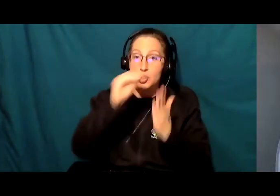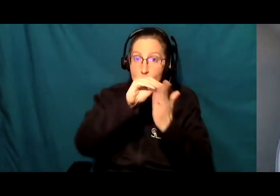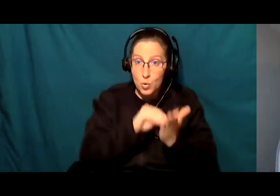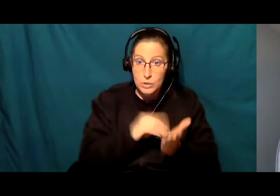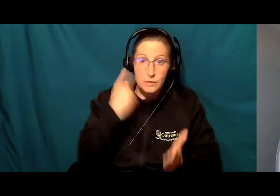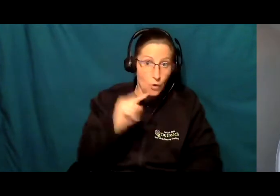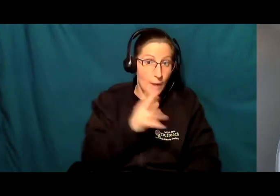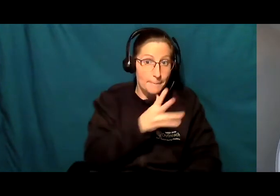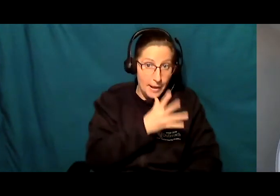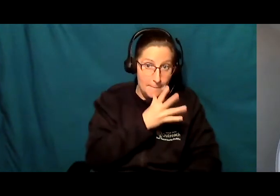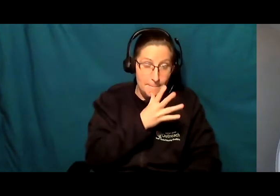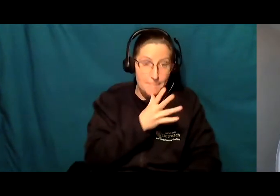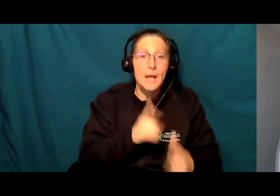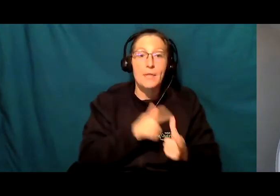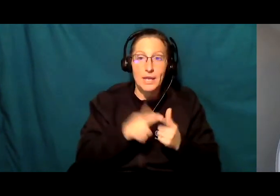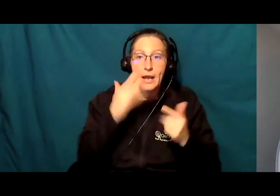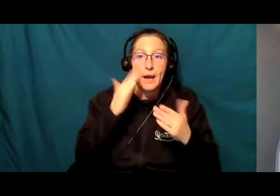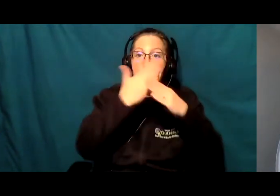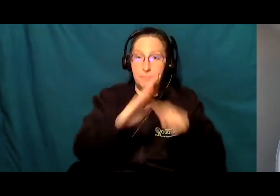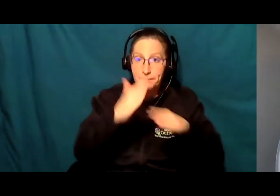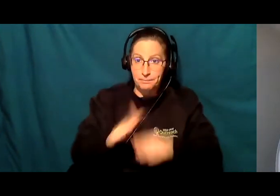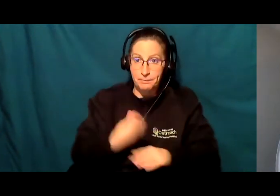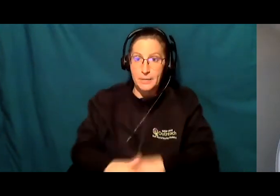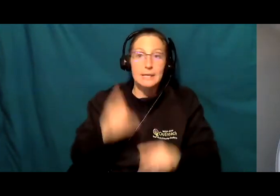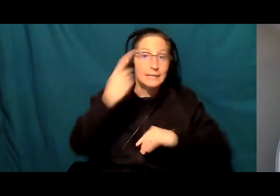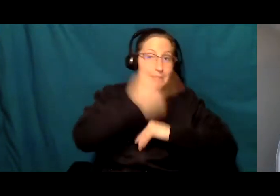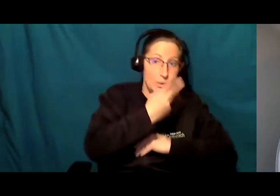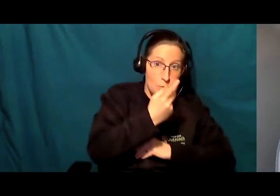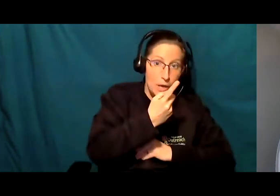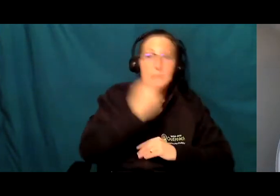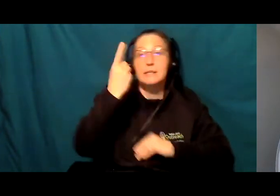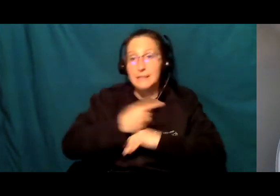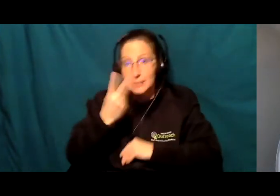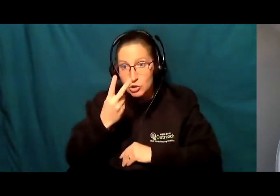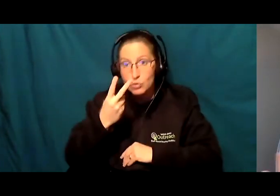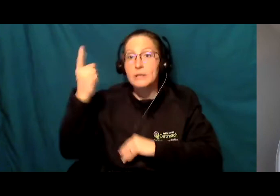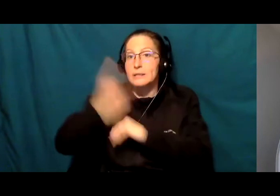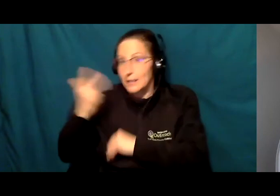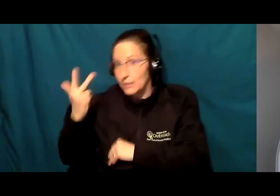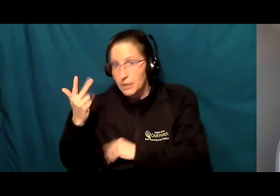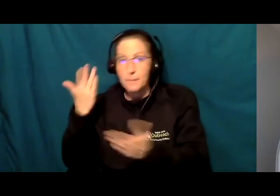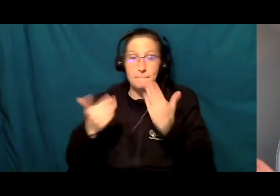And then I break it up day one, day two, day three. Because I might stay on a lesson for more than a week